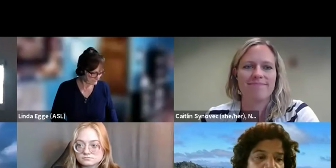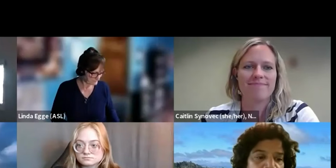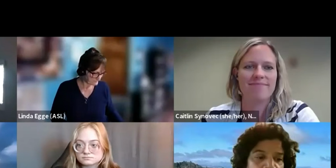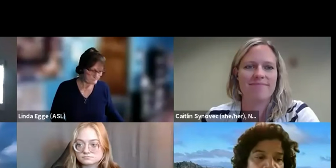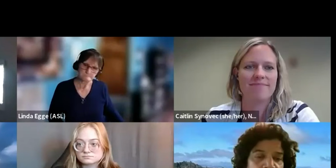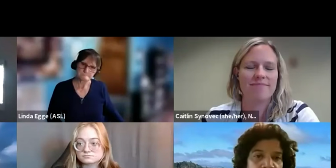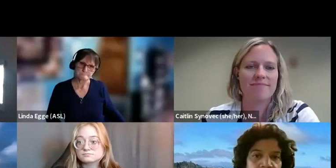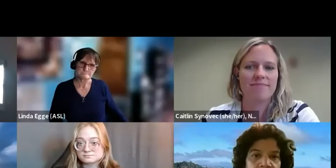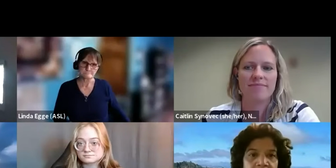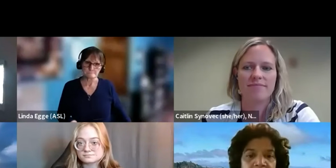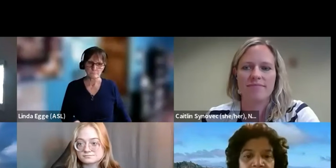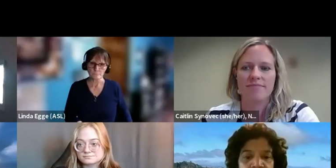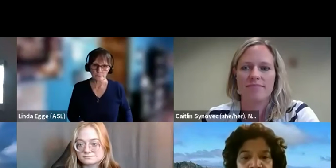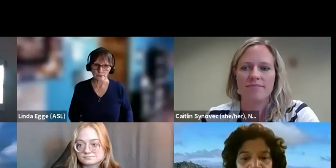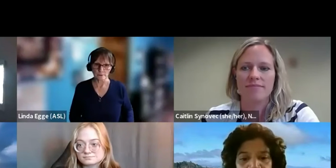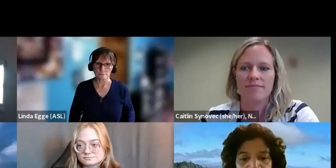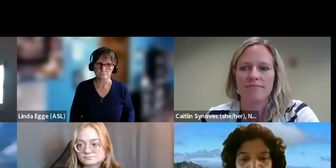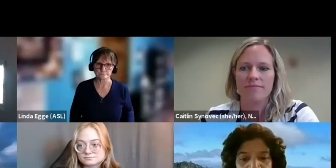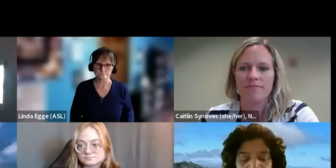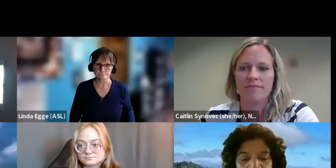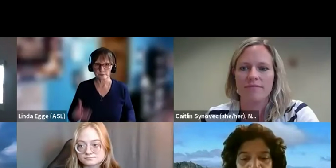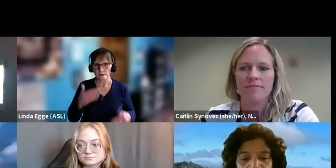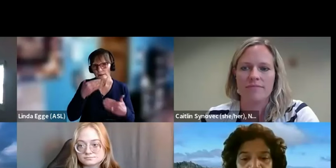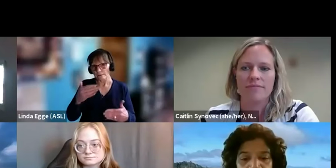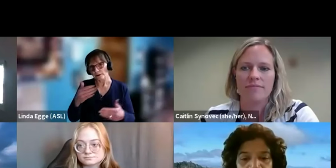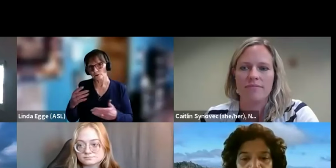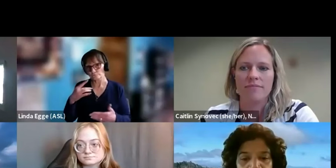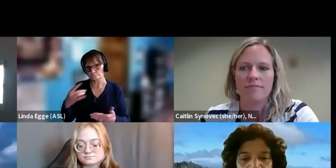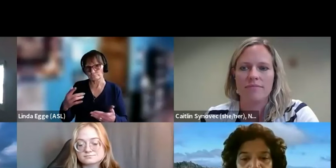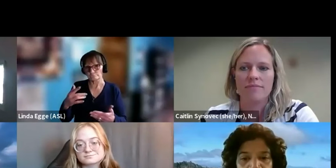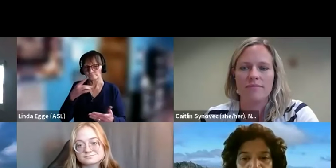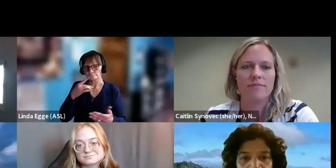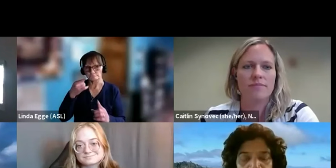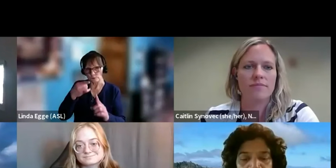Thank you both for really bringing those points home. I think that's a great place to leave it.